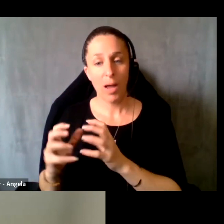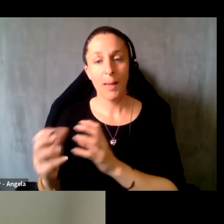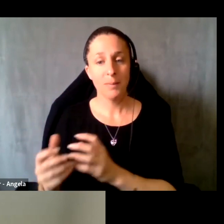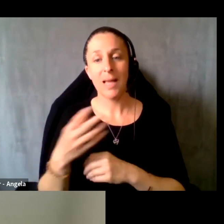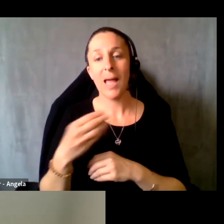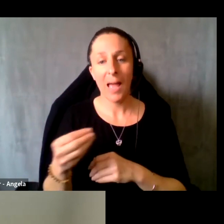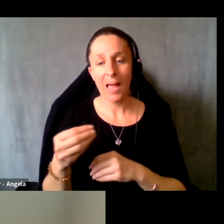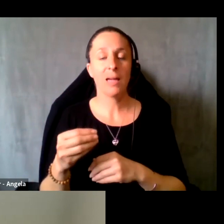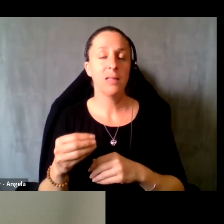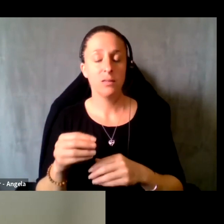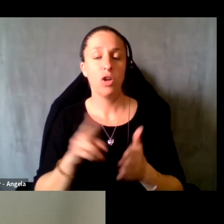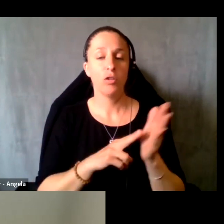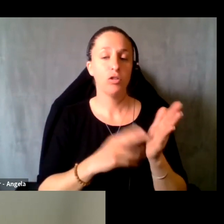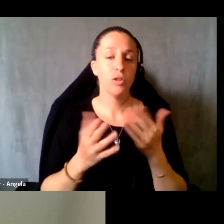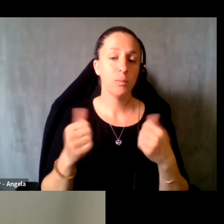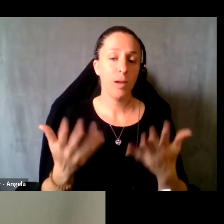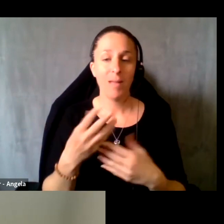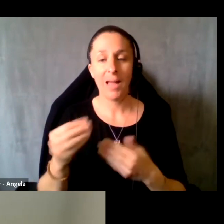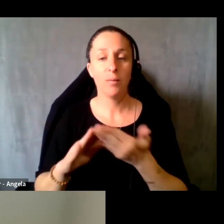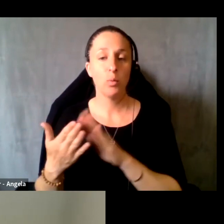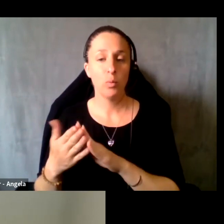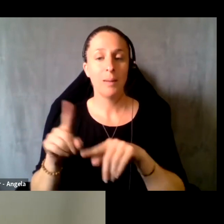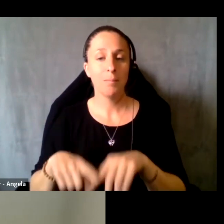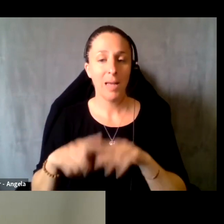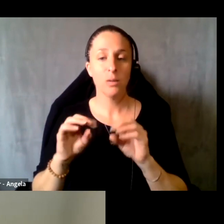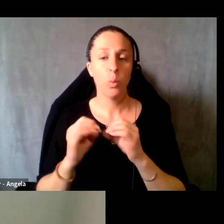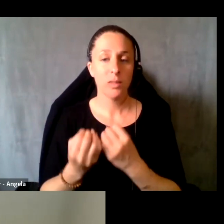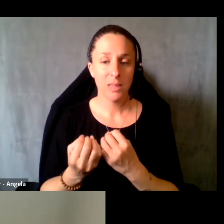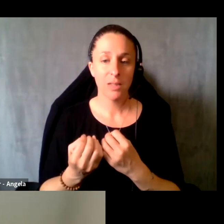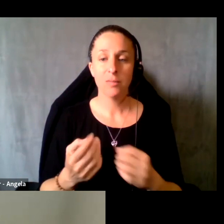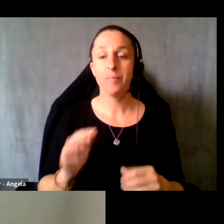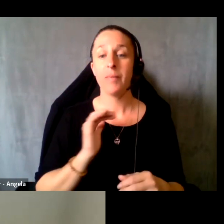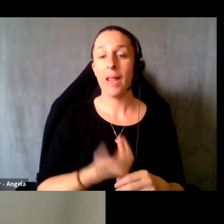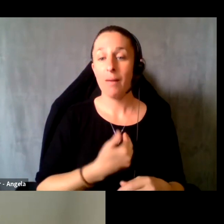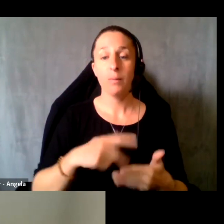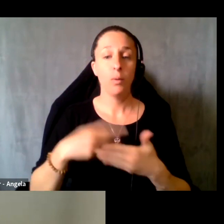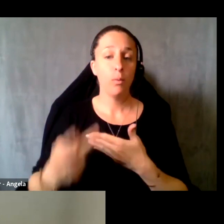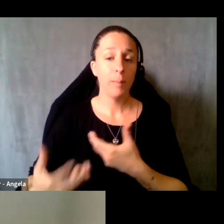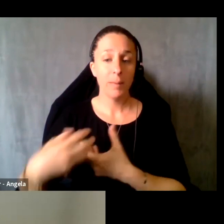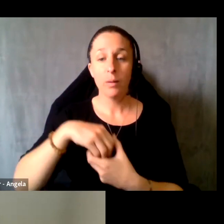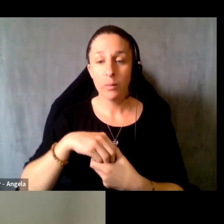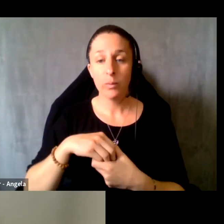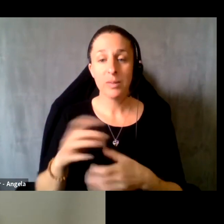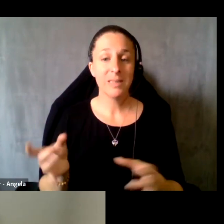service providers and community based organizations. Our programs include a disaster and emergency